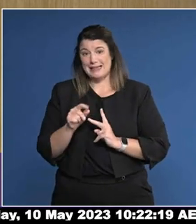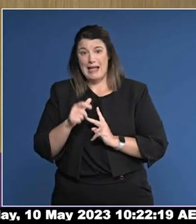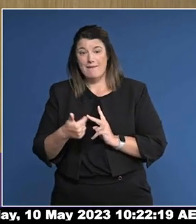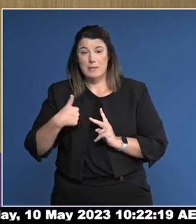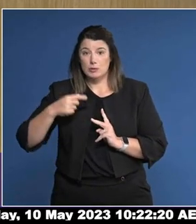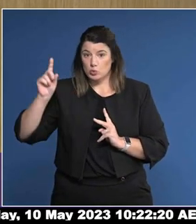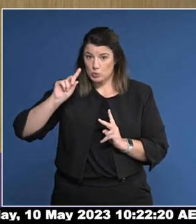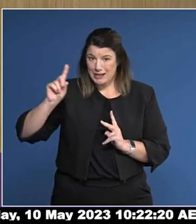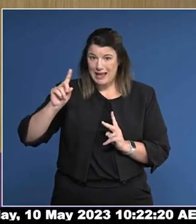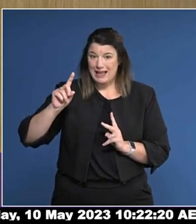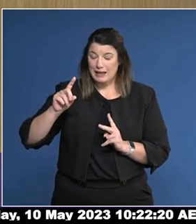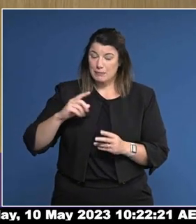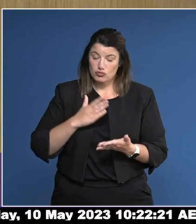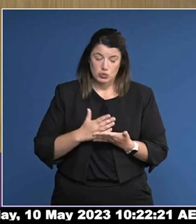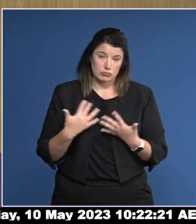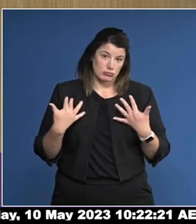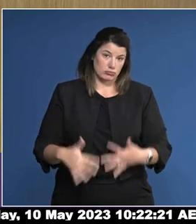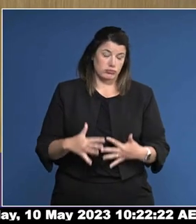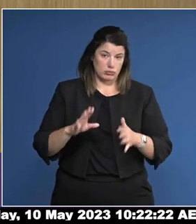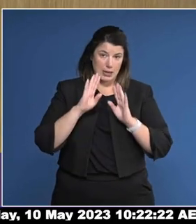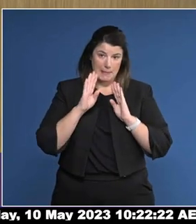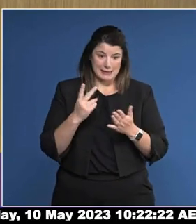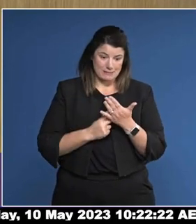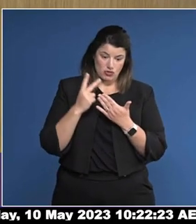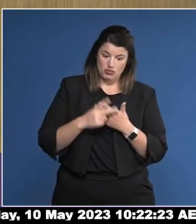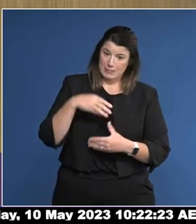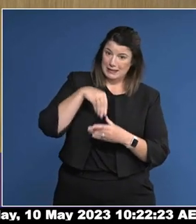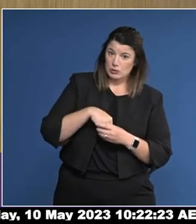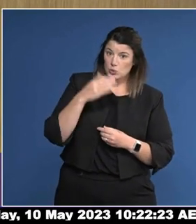there are some amazing programs within schools that focus on wellbeing, including